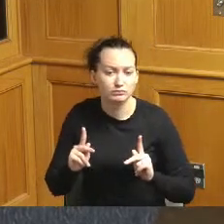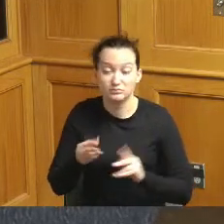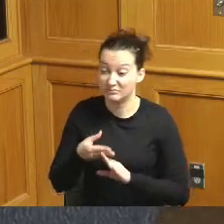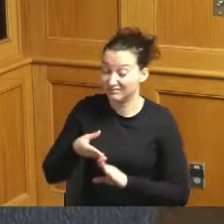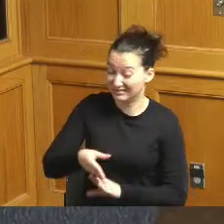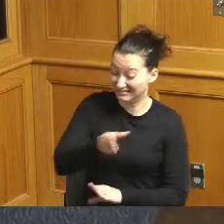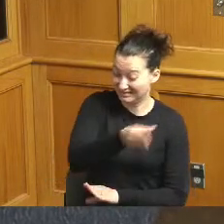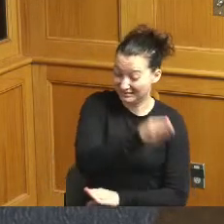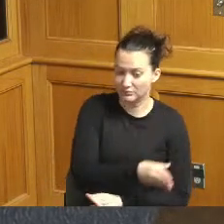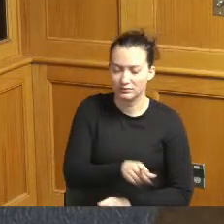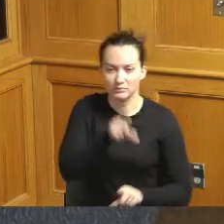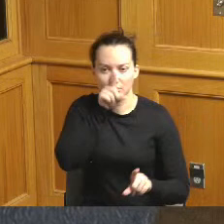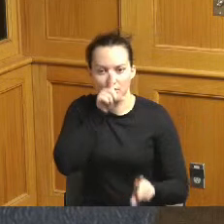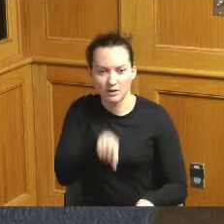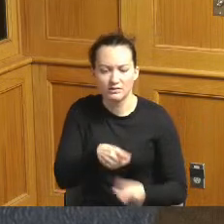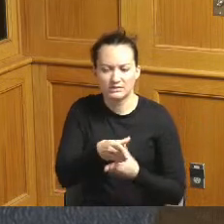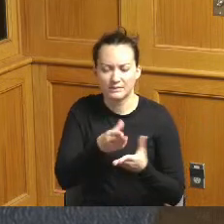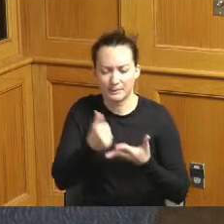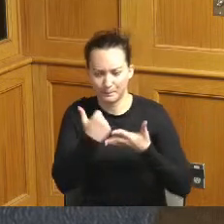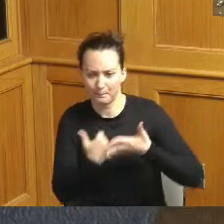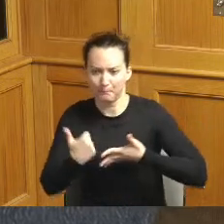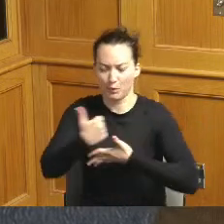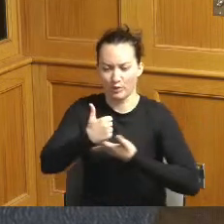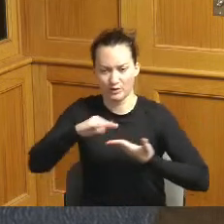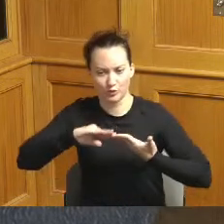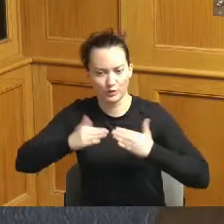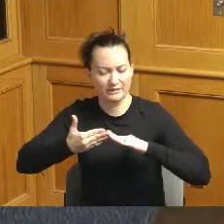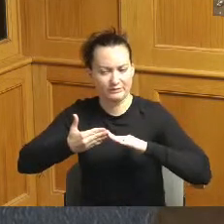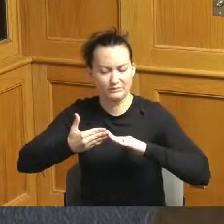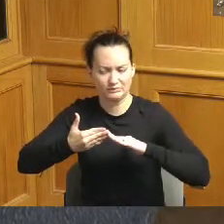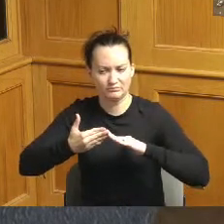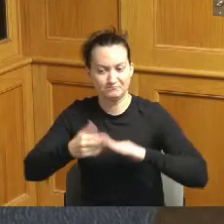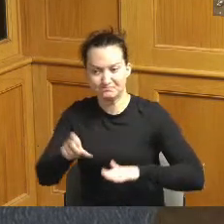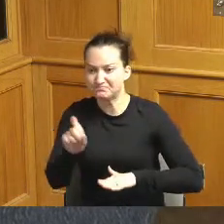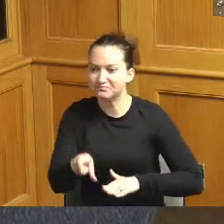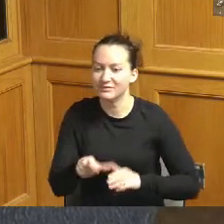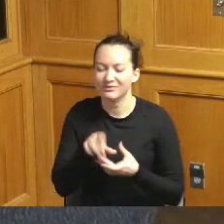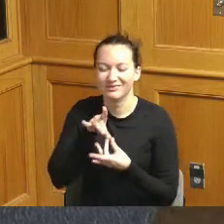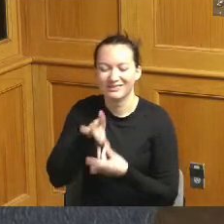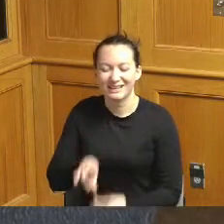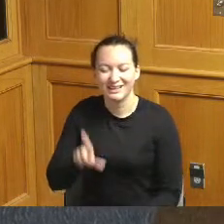being responsive to some of the priorities of the community related to the levy dollars